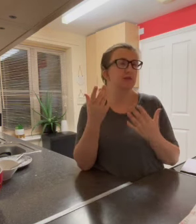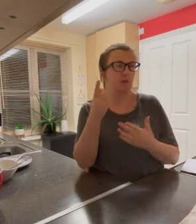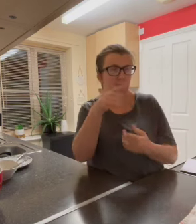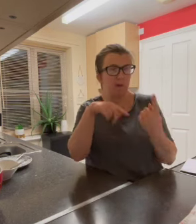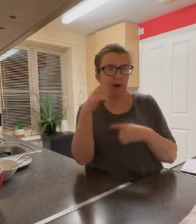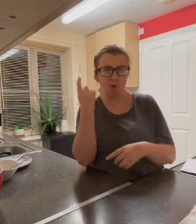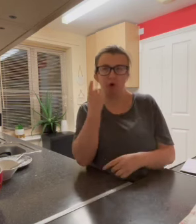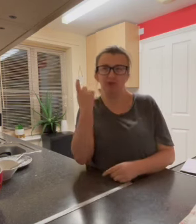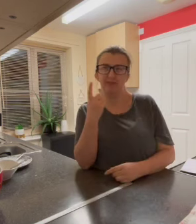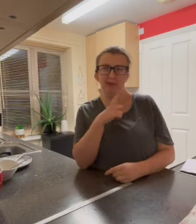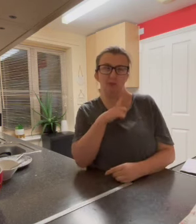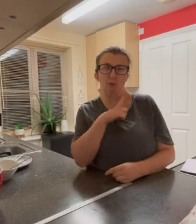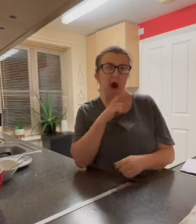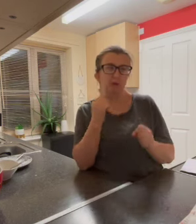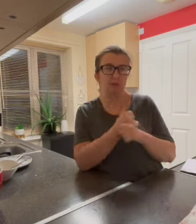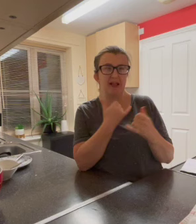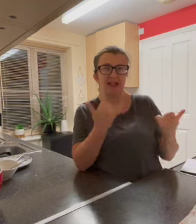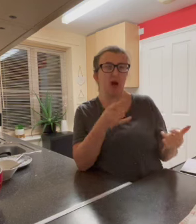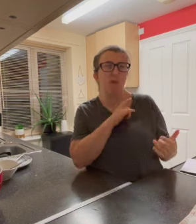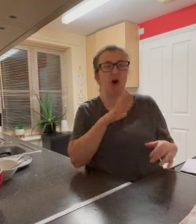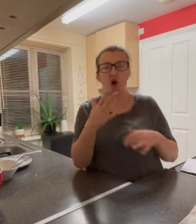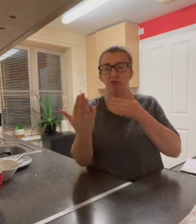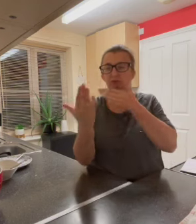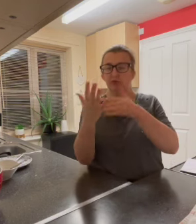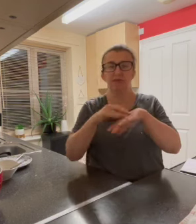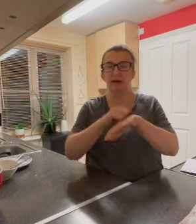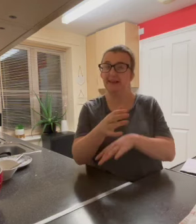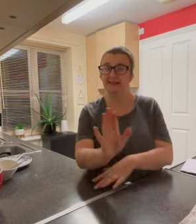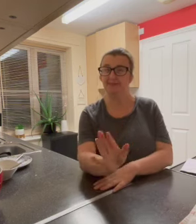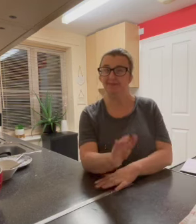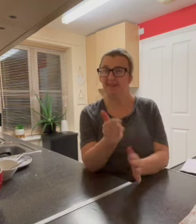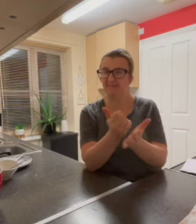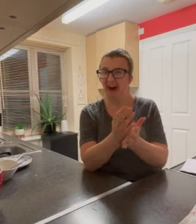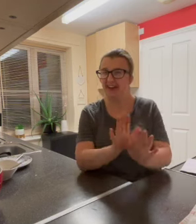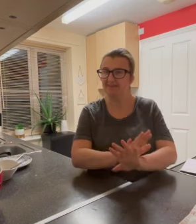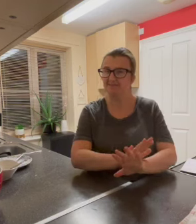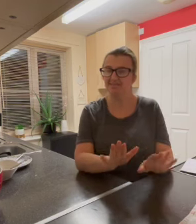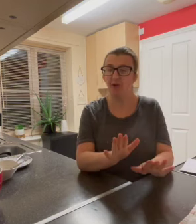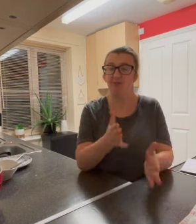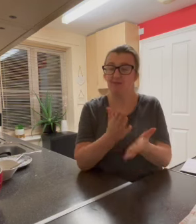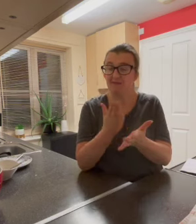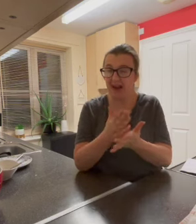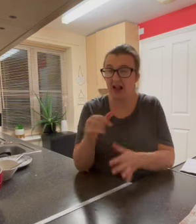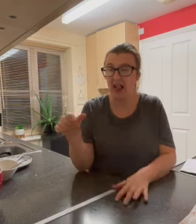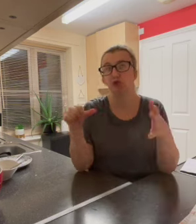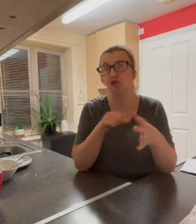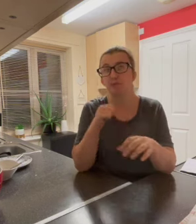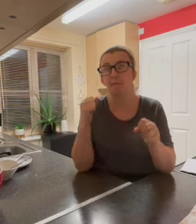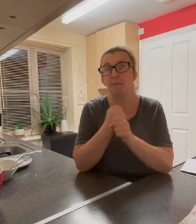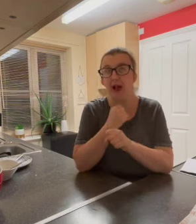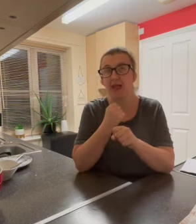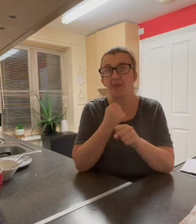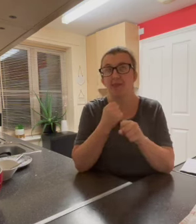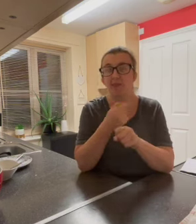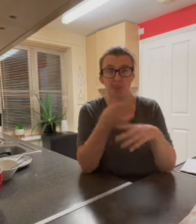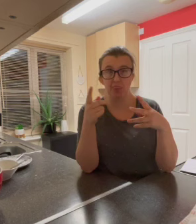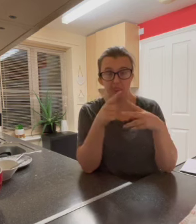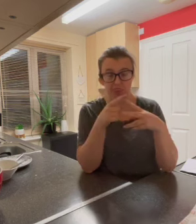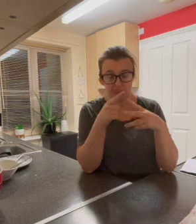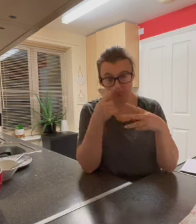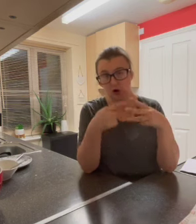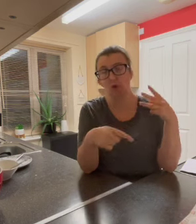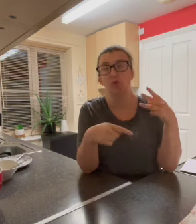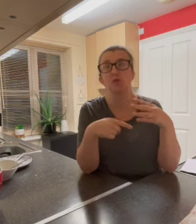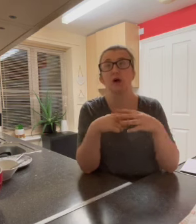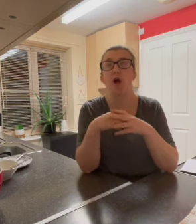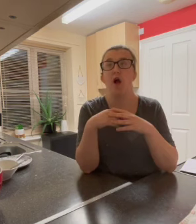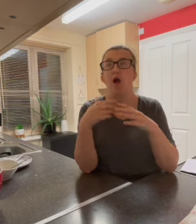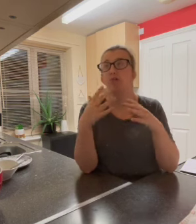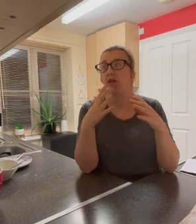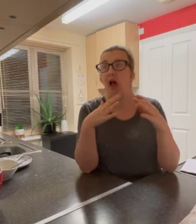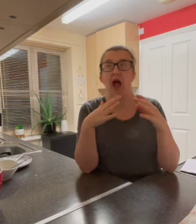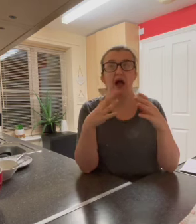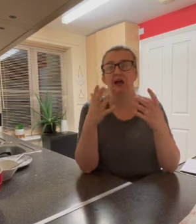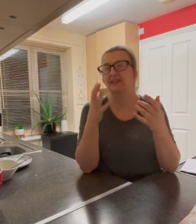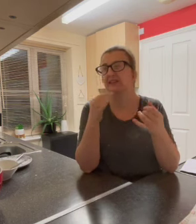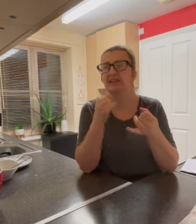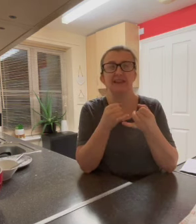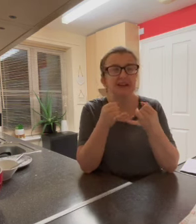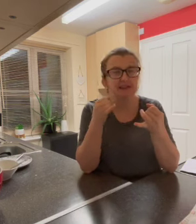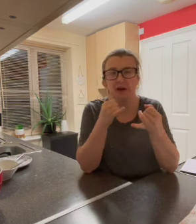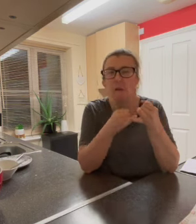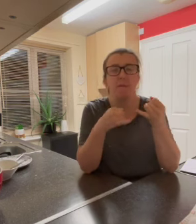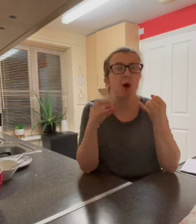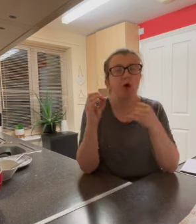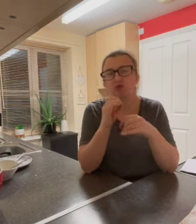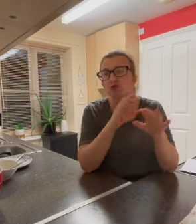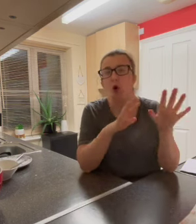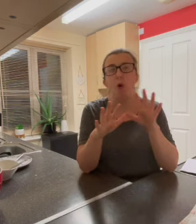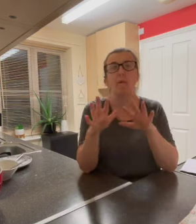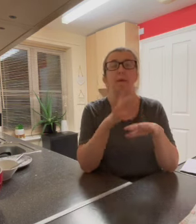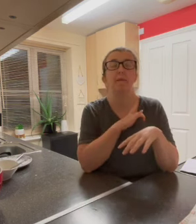Sure you be wondering why I am making those now and why not on xmas. I advice you not to and make those in September or October